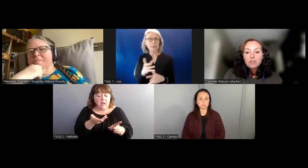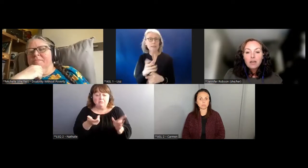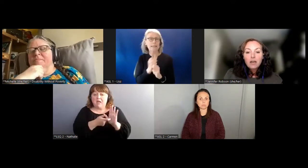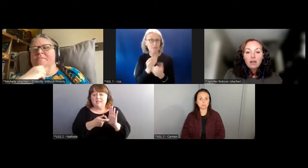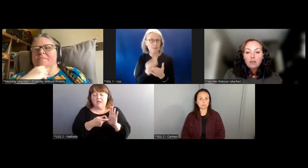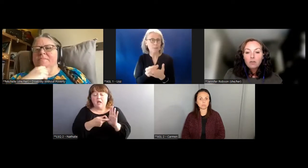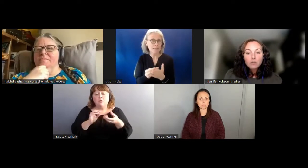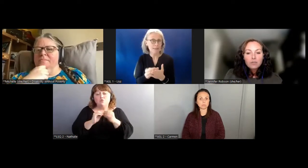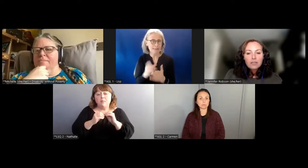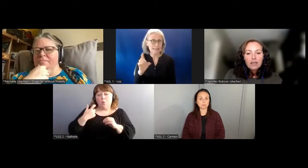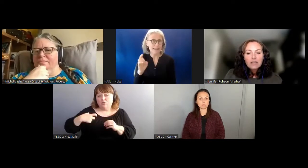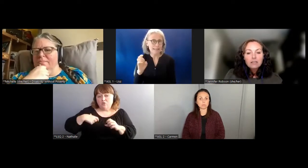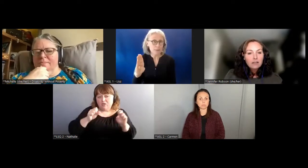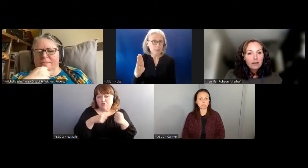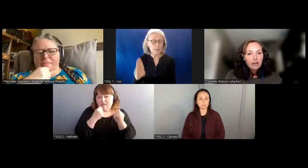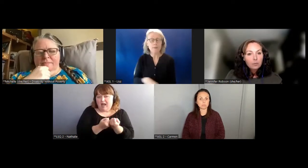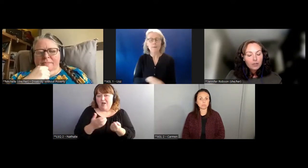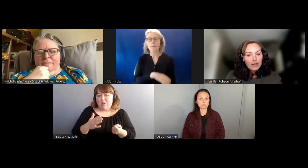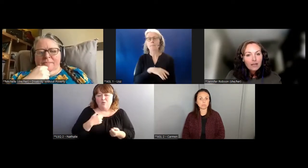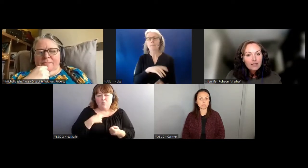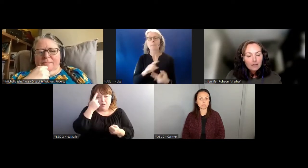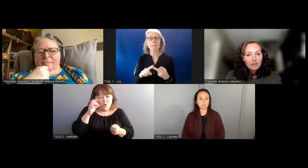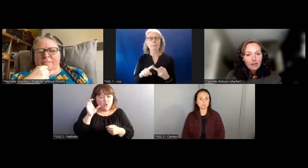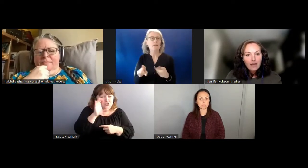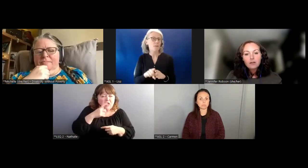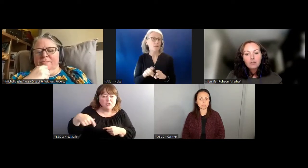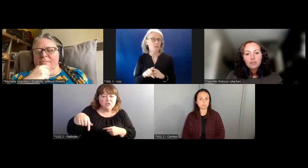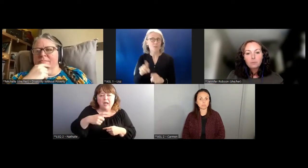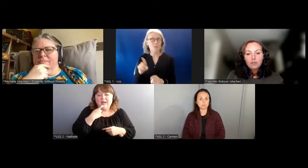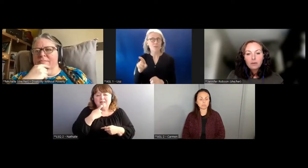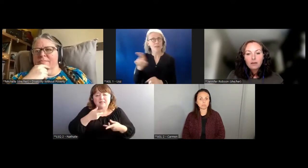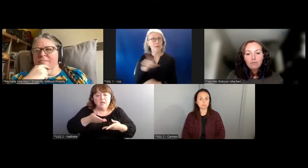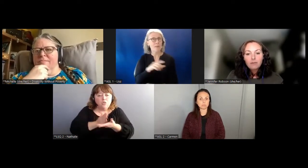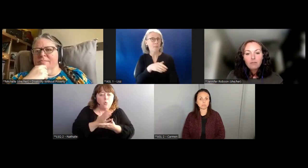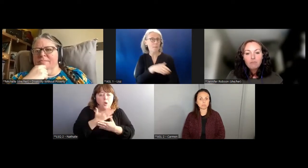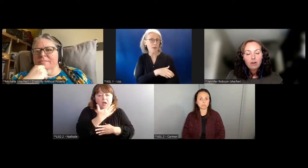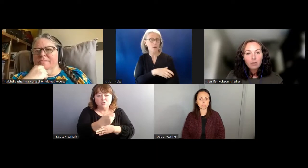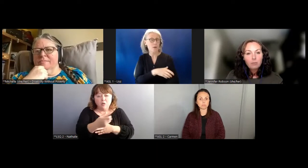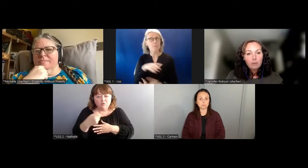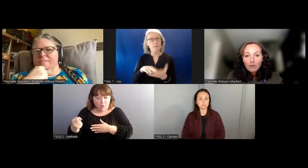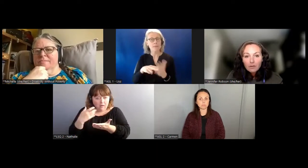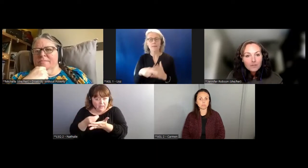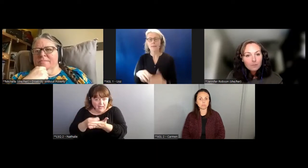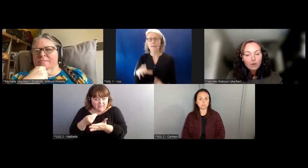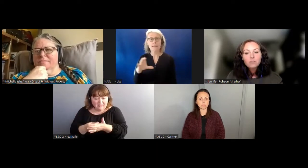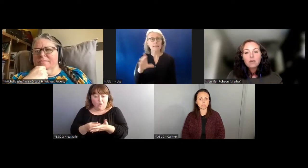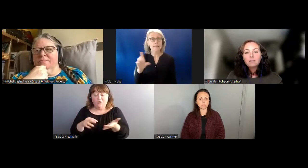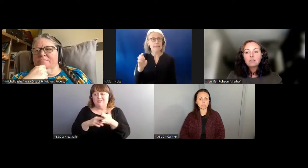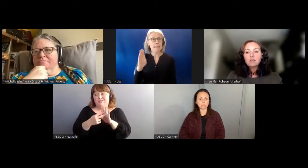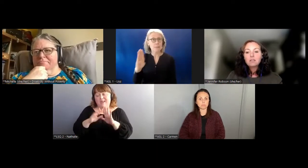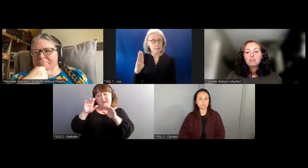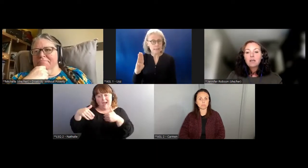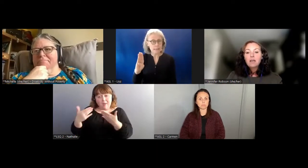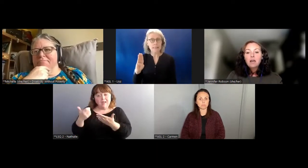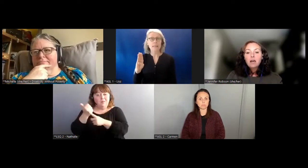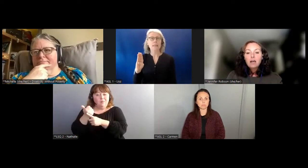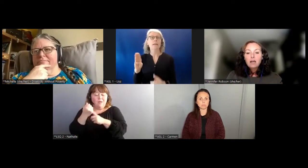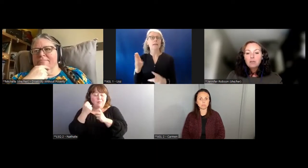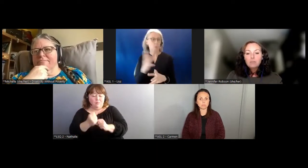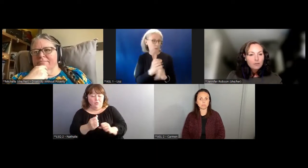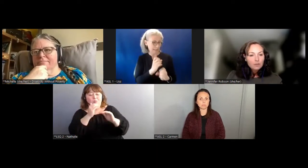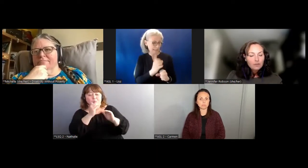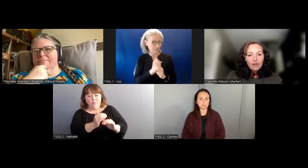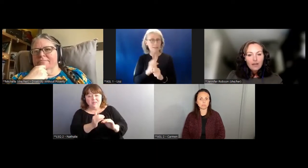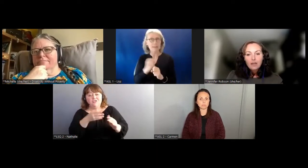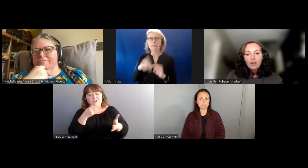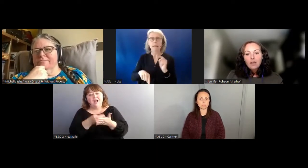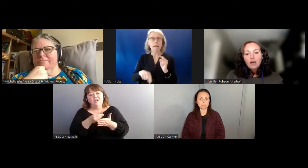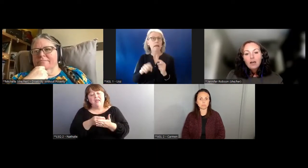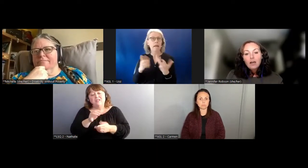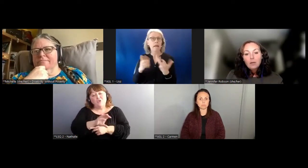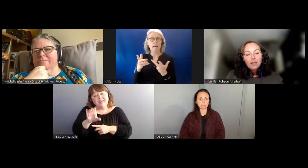IT ALSO DOES THINGS LIKE PROTECTING THE BENEFIT FROM PRESUMPTIONCY, THAT SORT OF THING. IT